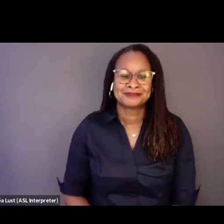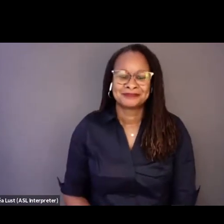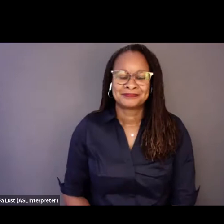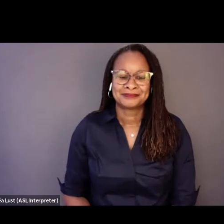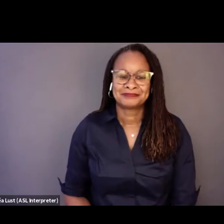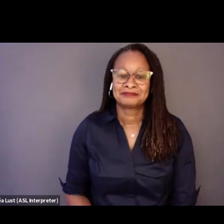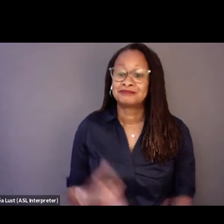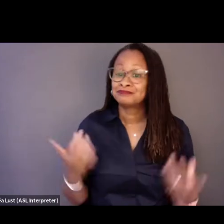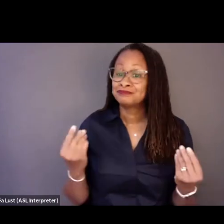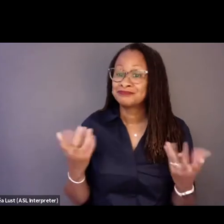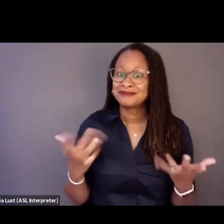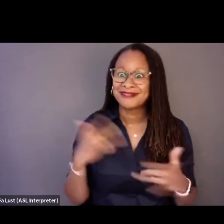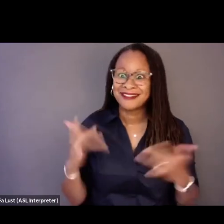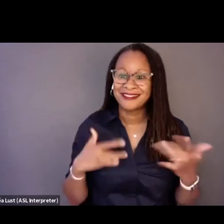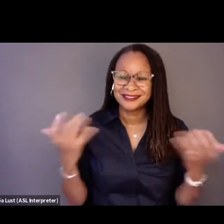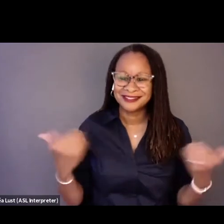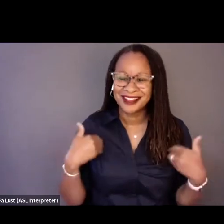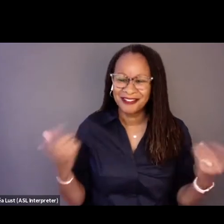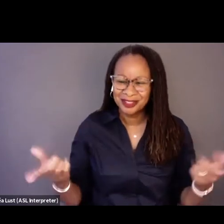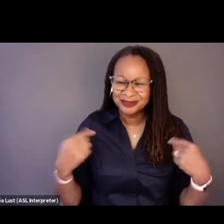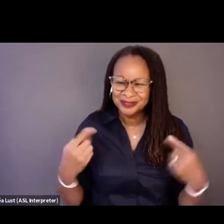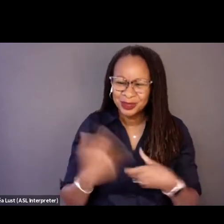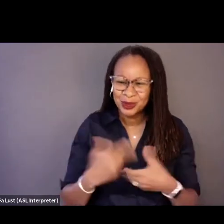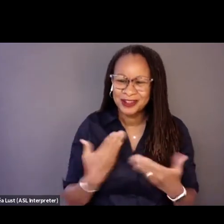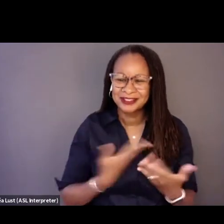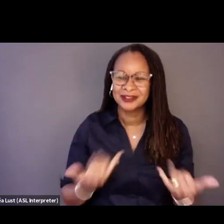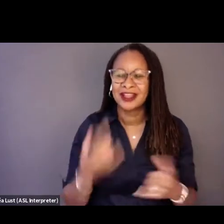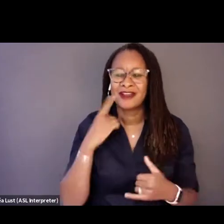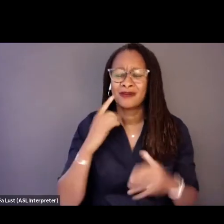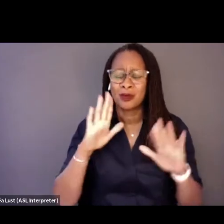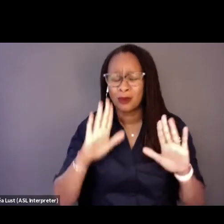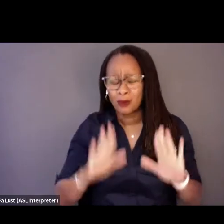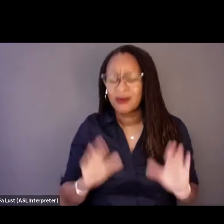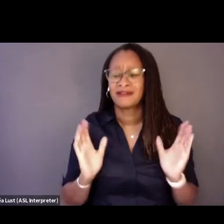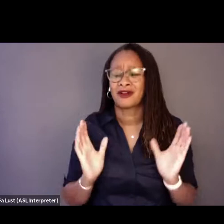We are thrilled to have you here for what is going to be a great conversation